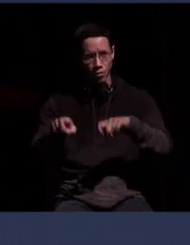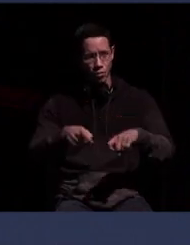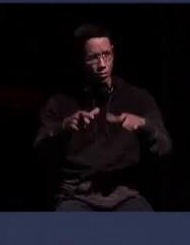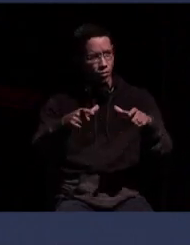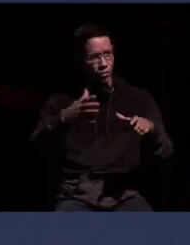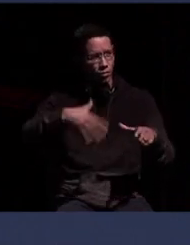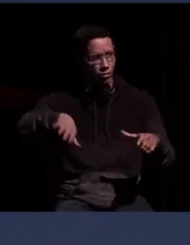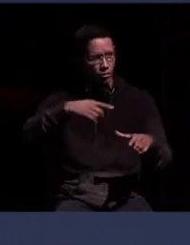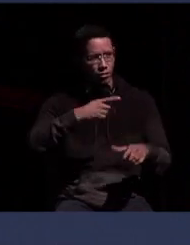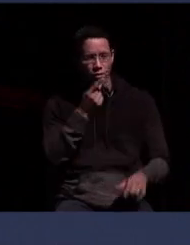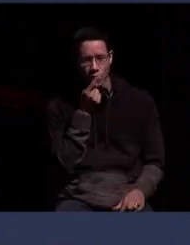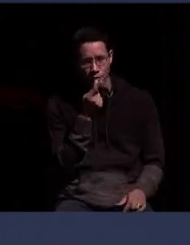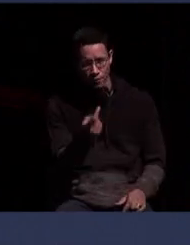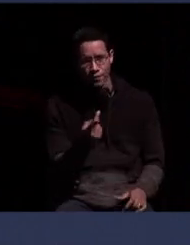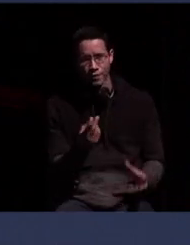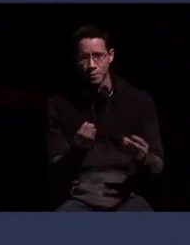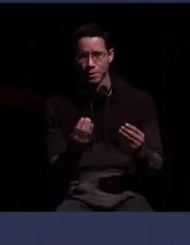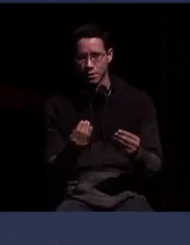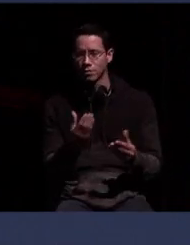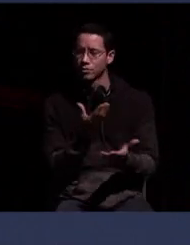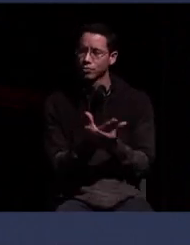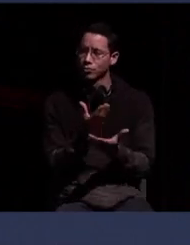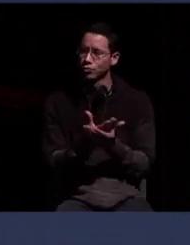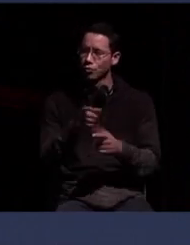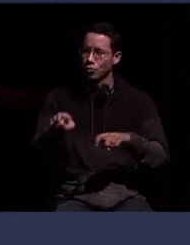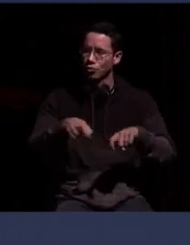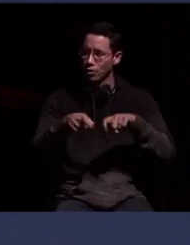that we have been talking about.